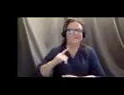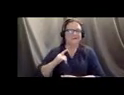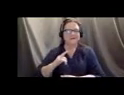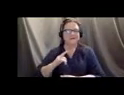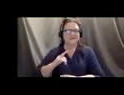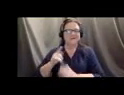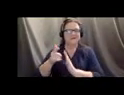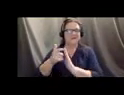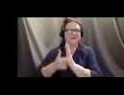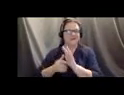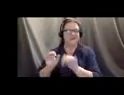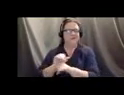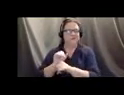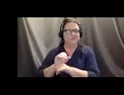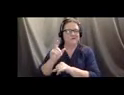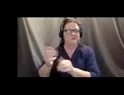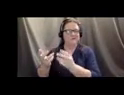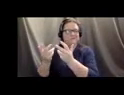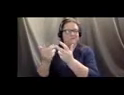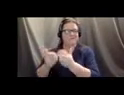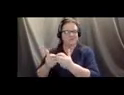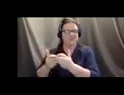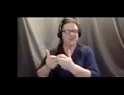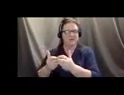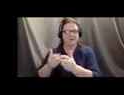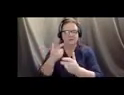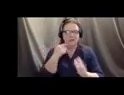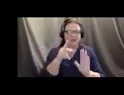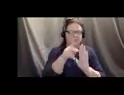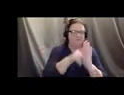That we might have to attend to policies or procedures.